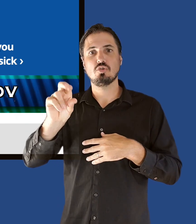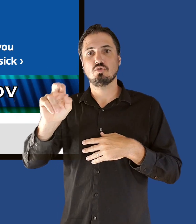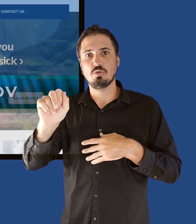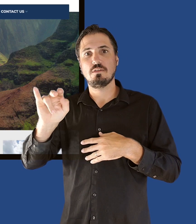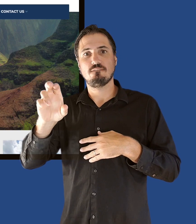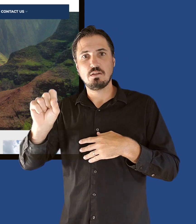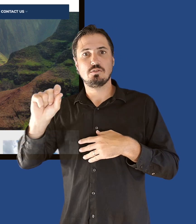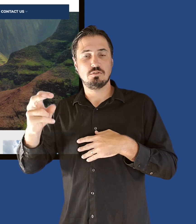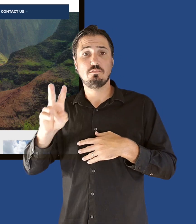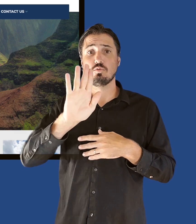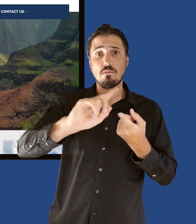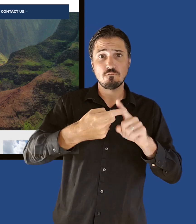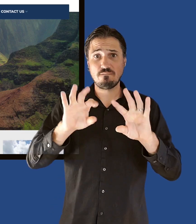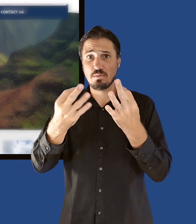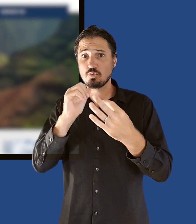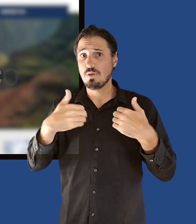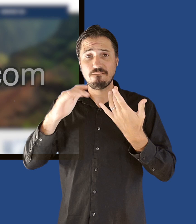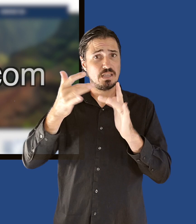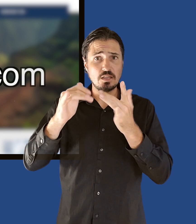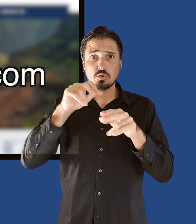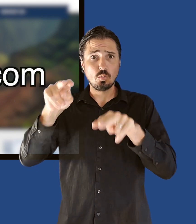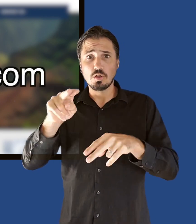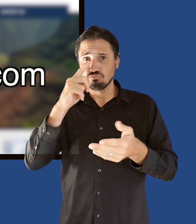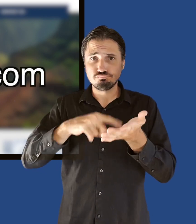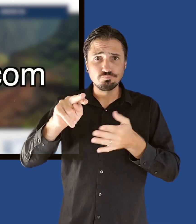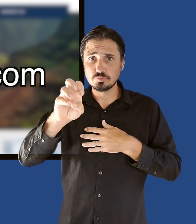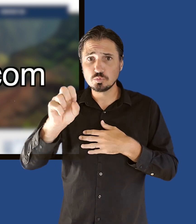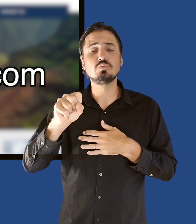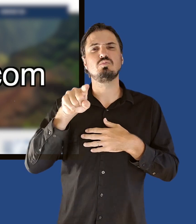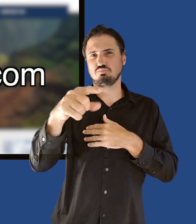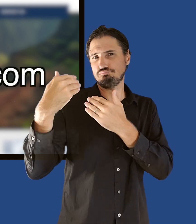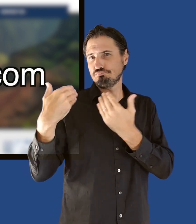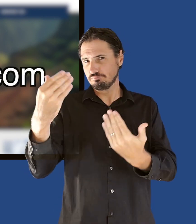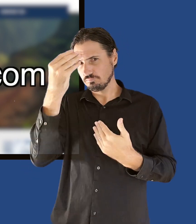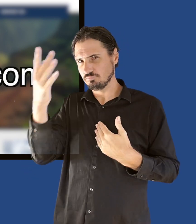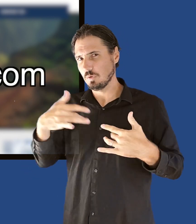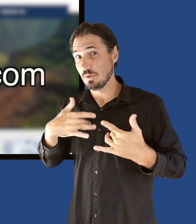Not everyone has internet access or follows the news, so please help to keep your loved ones informed.